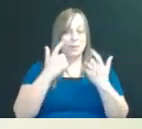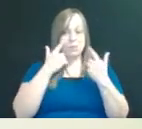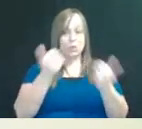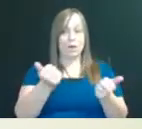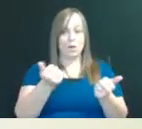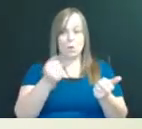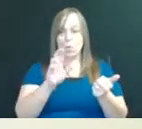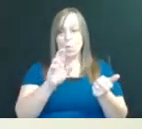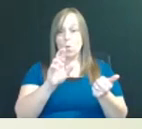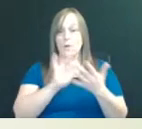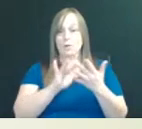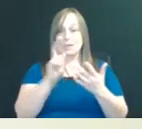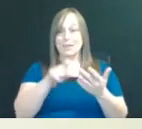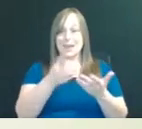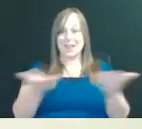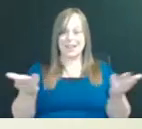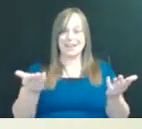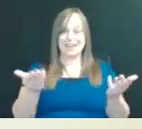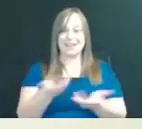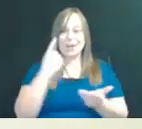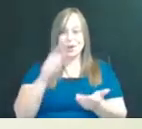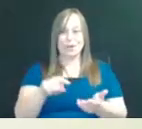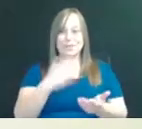or whenever you need anything. We're here for you, thank you.